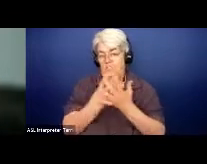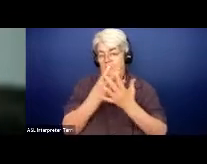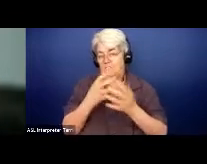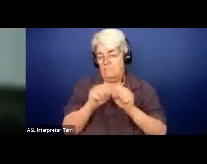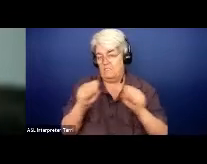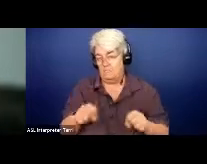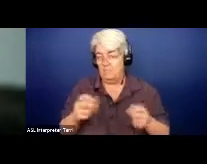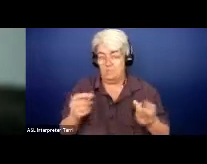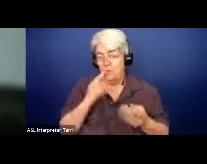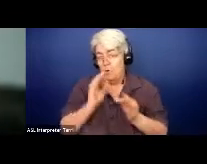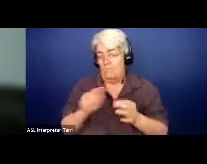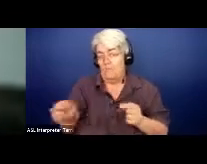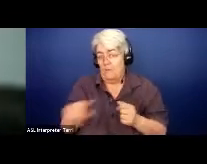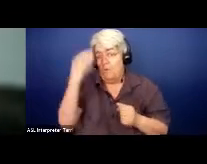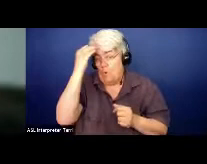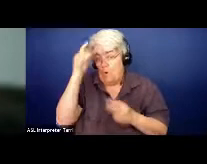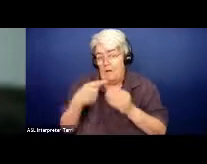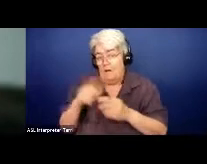about brain injury. That's been a major